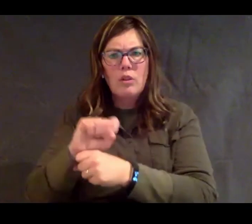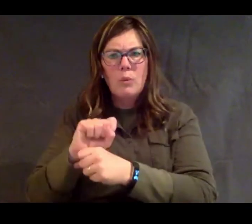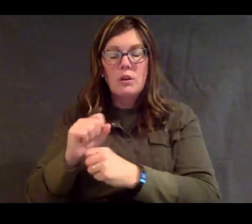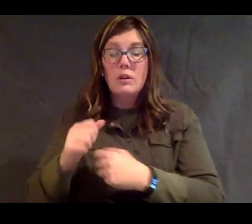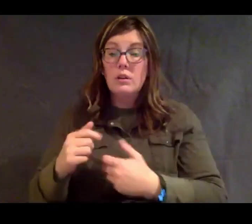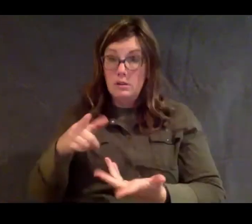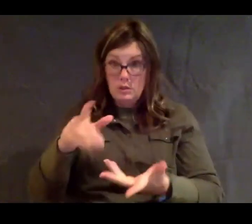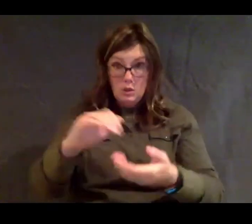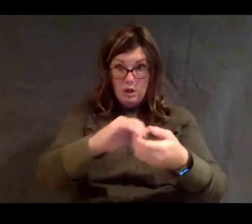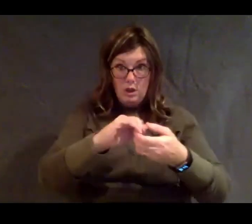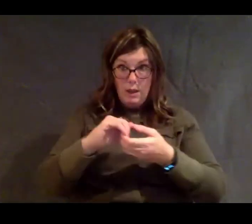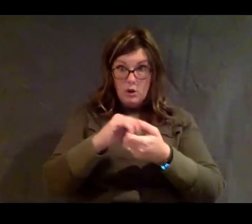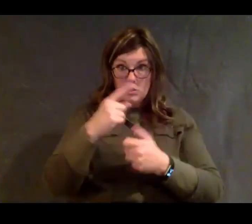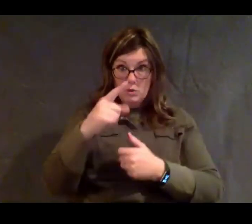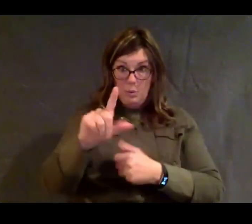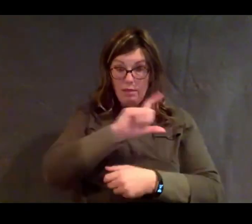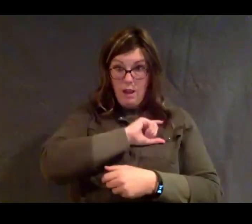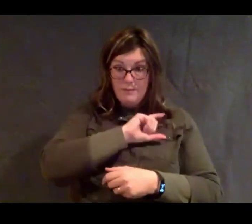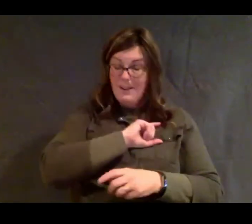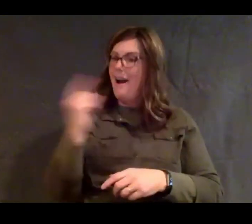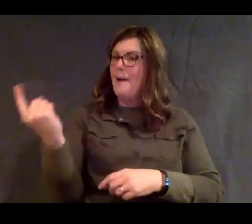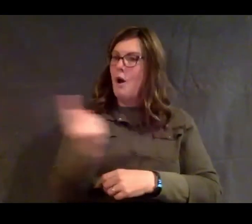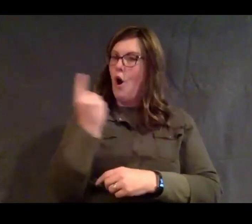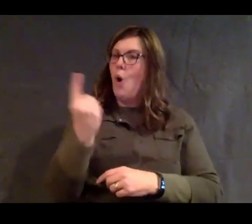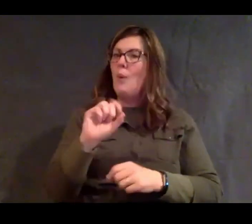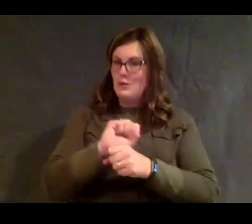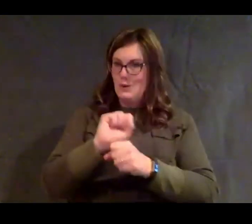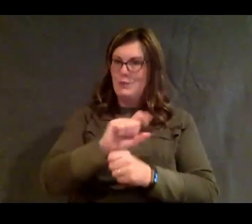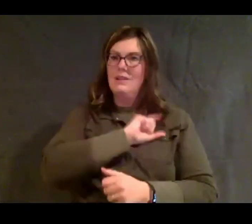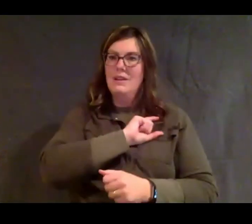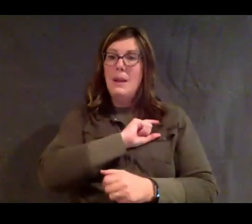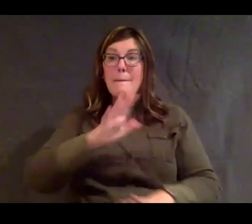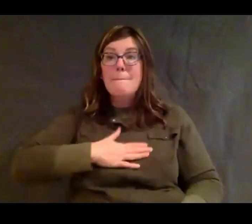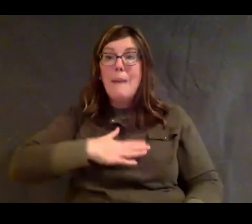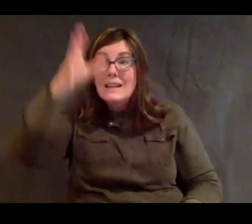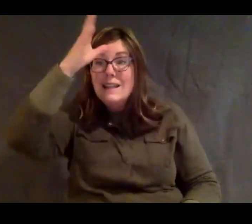particular i always work with law enforcement my dad was actually a law enforcement officer of 30